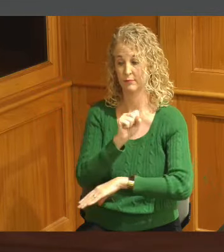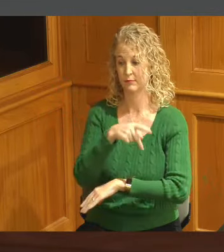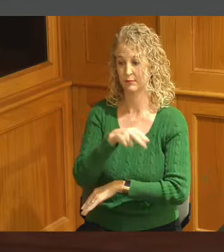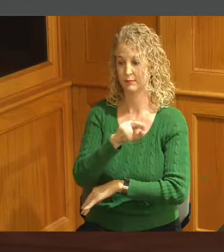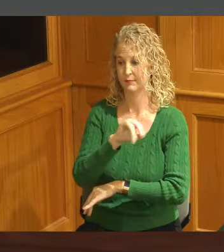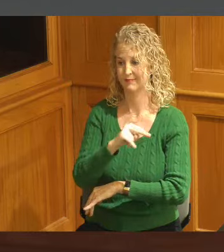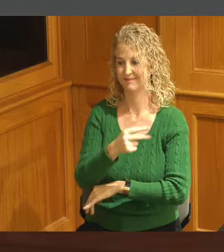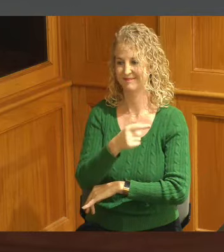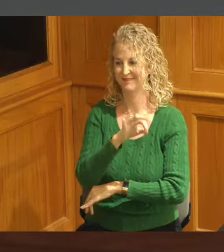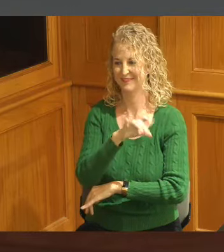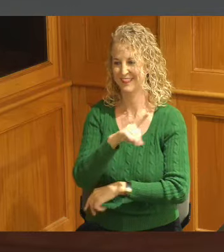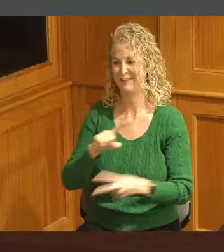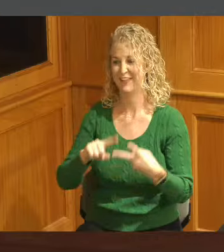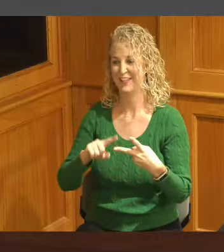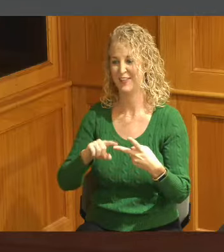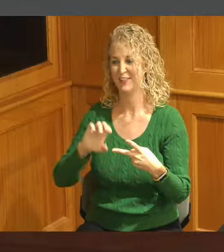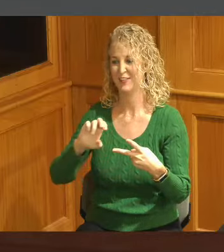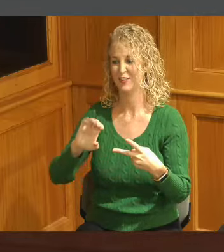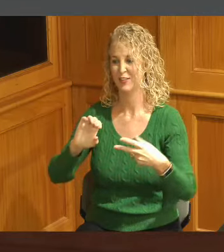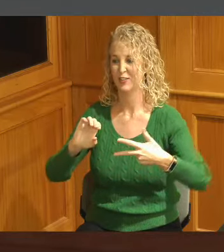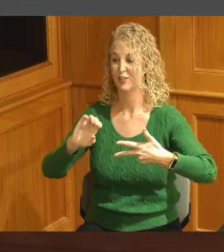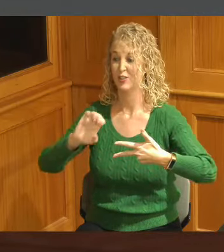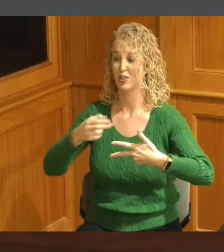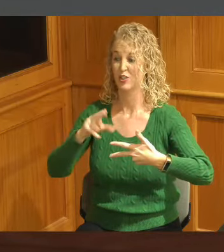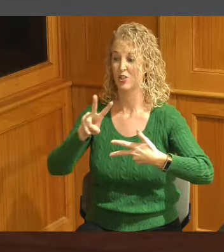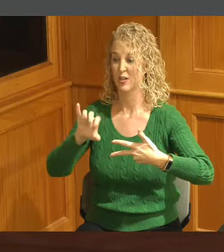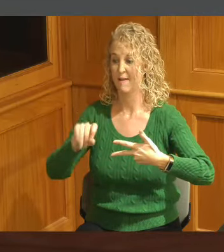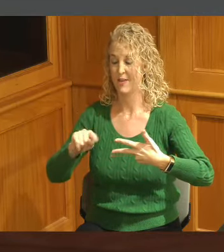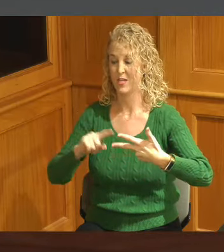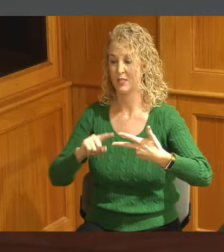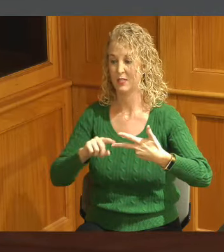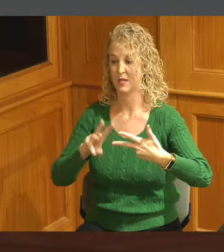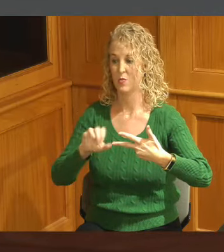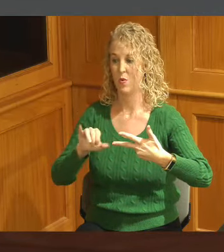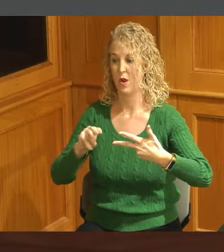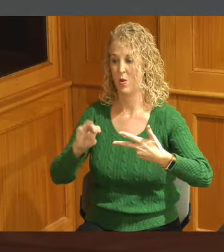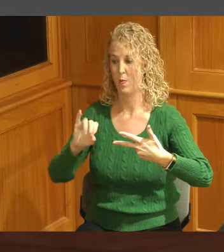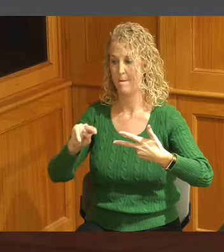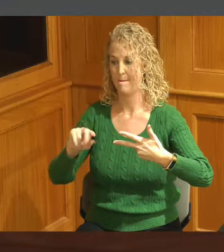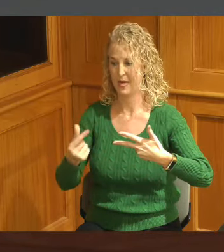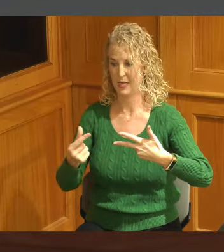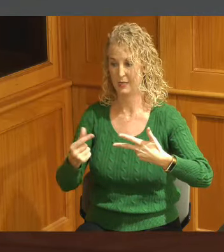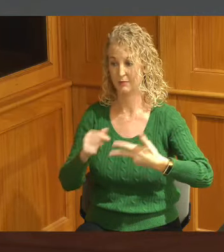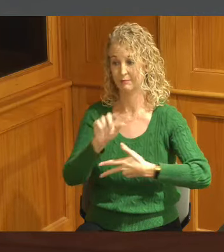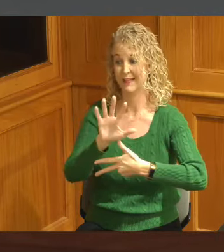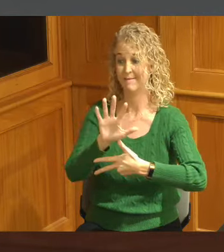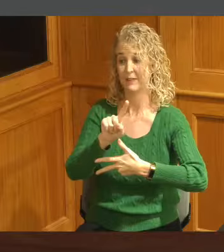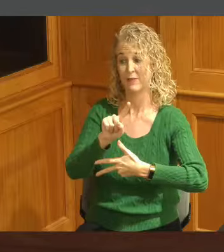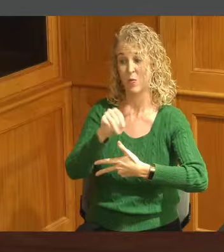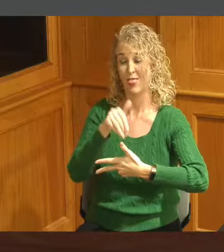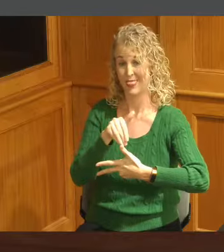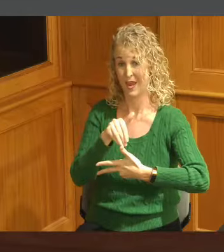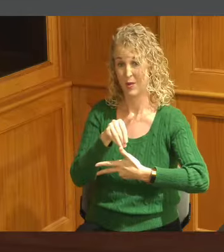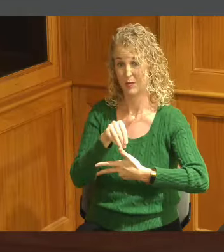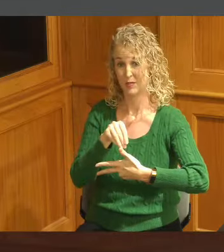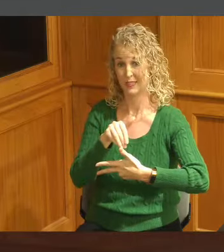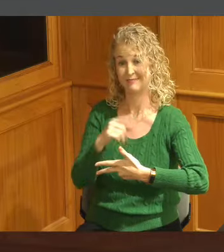and Wyoming. item 29 is Springfield Township for $51,000. I do want to acknowledge Kathleen Kennedy